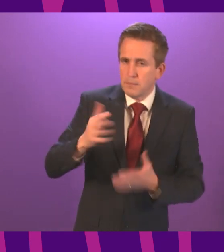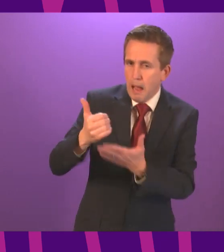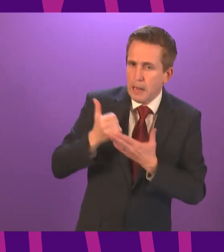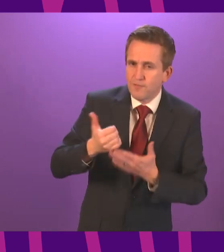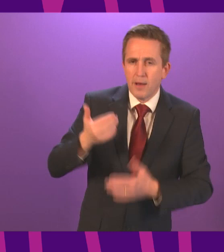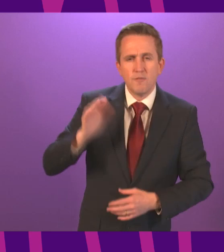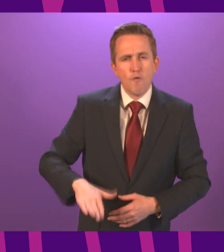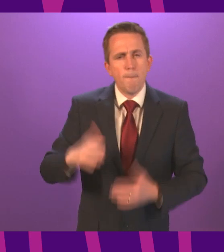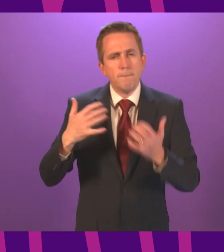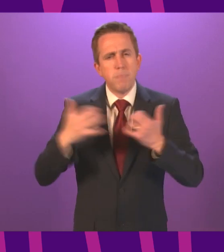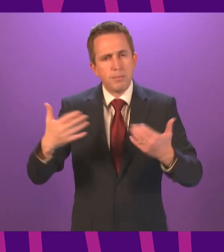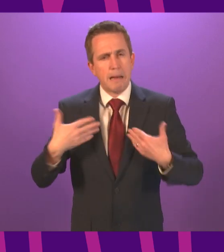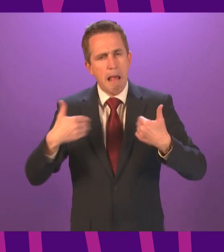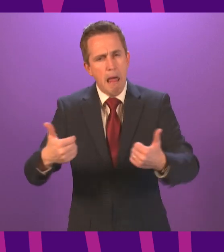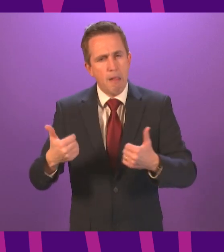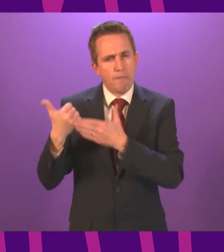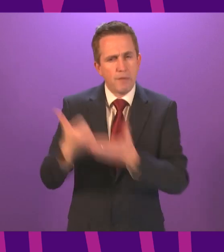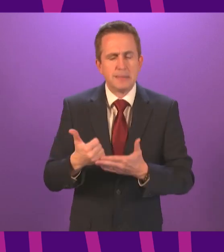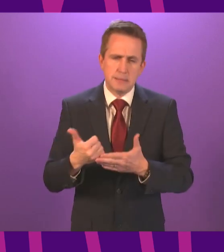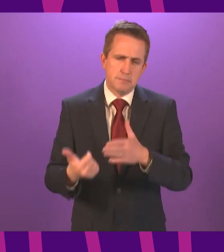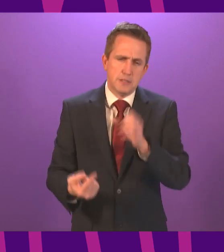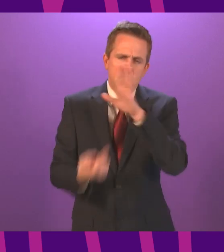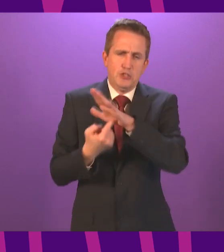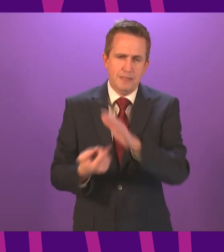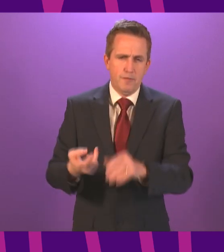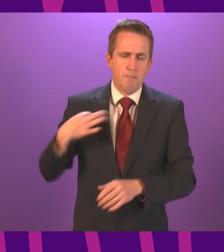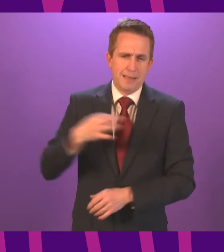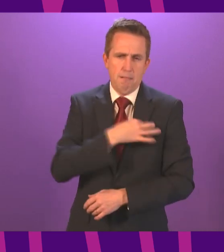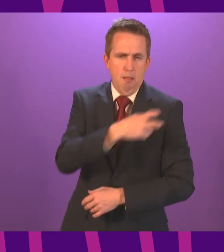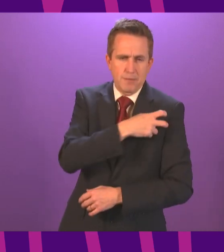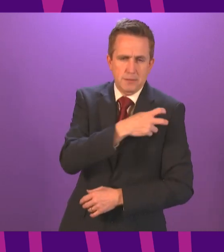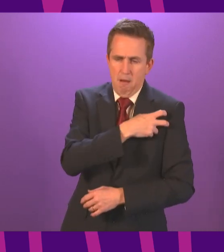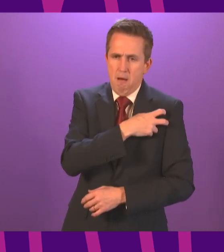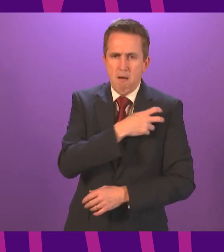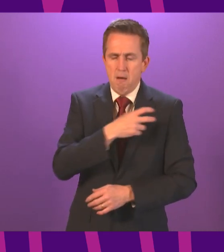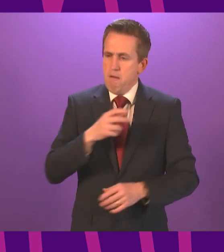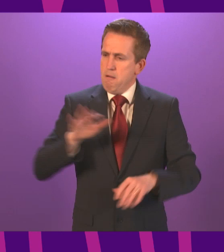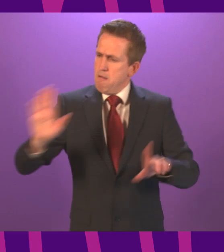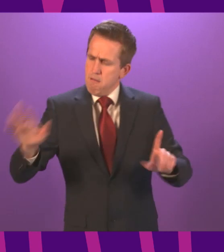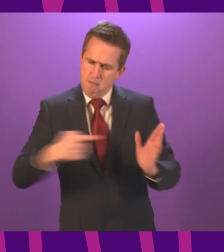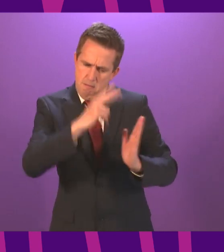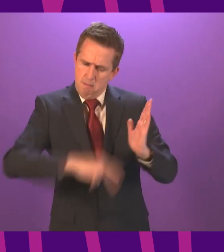the chief medical adviser—about the basis for that view and whether, for example, the